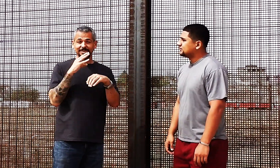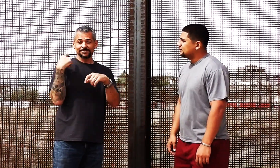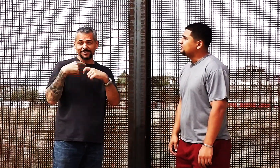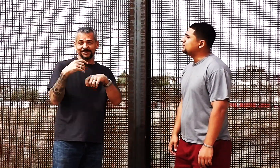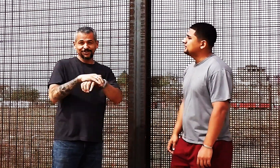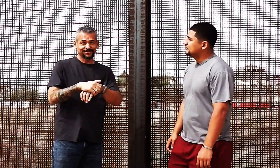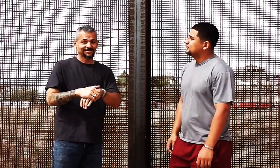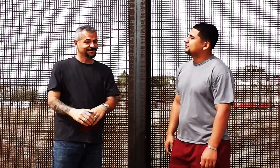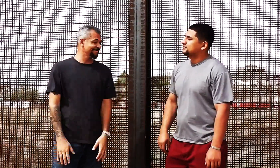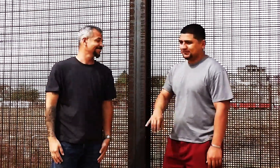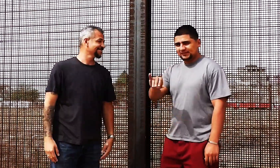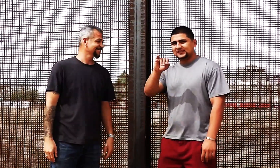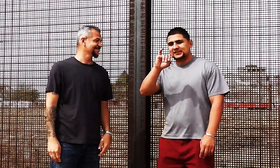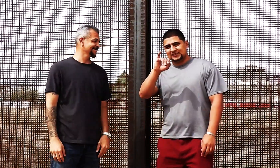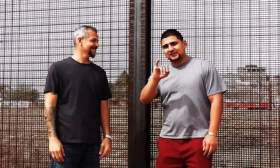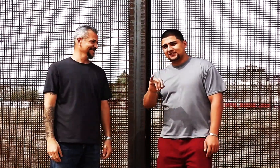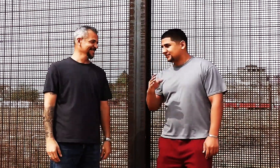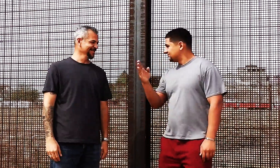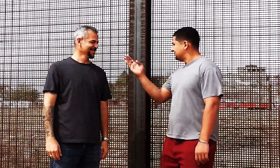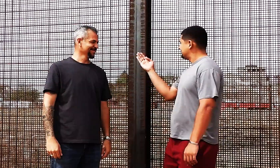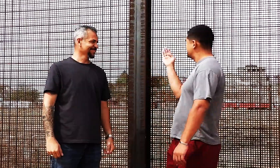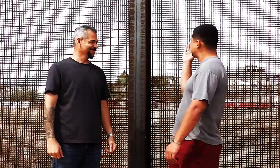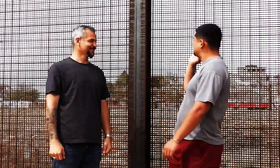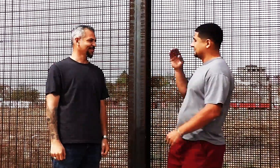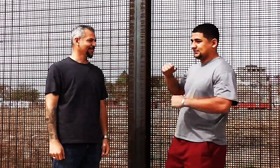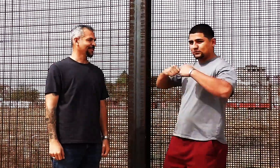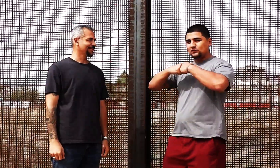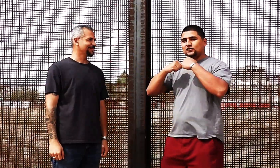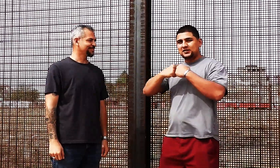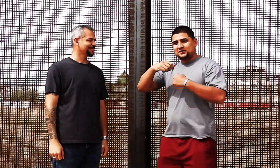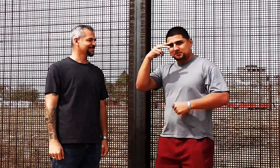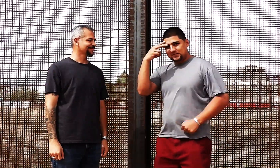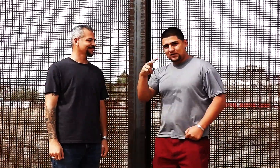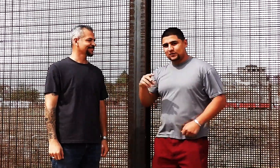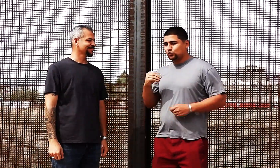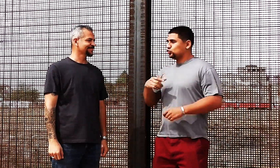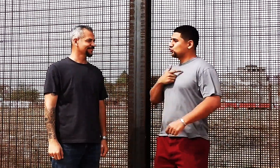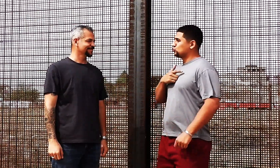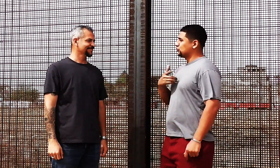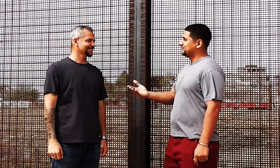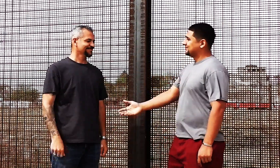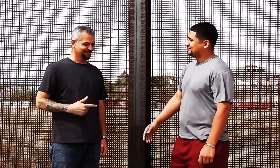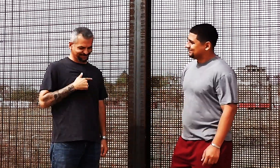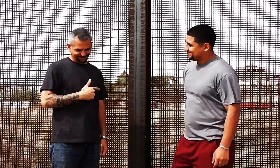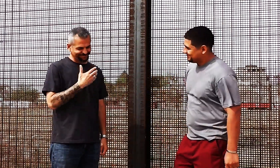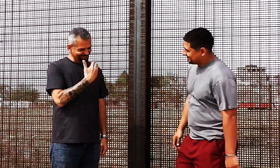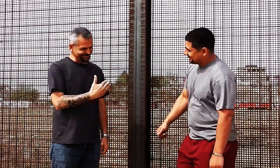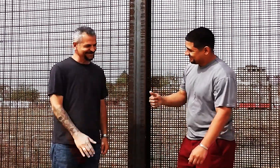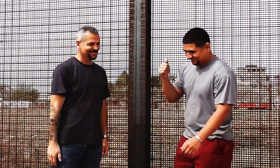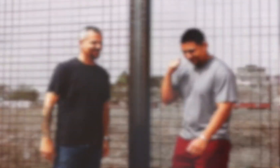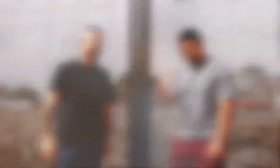plus speaking in Spanish and English. ¡Sí! The border wall. Mexican. My pleasure. Thank you! Thank you!